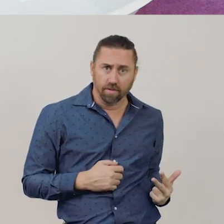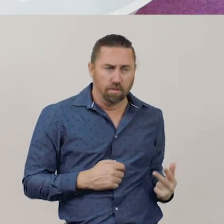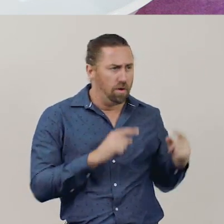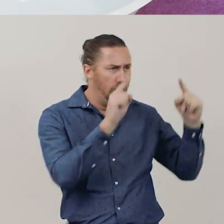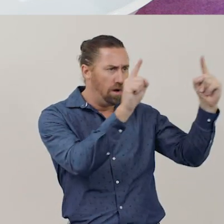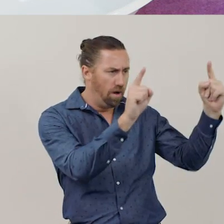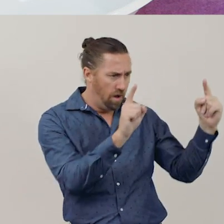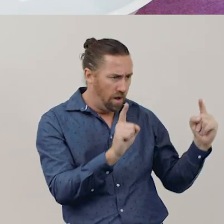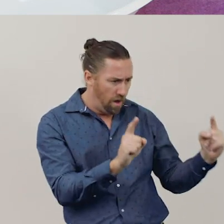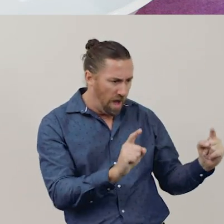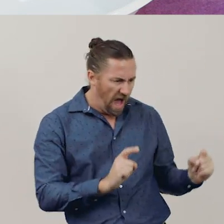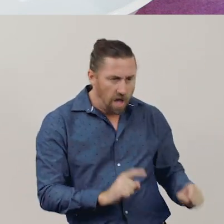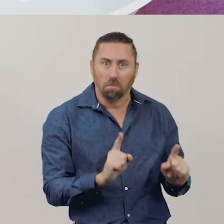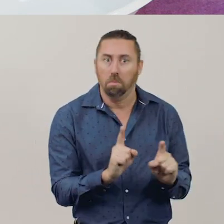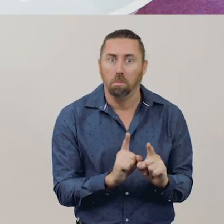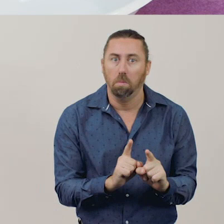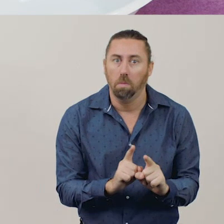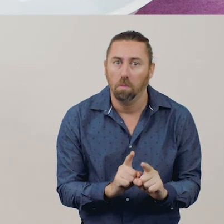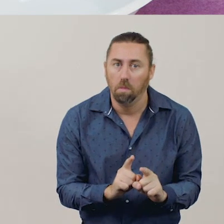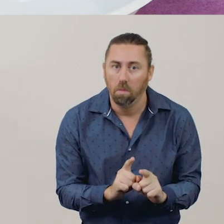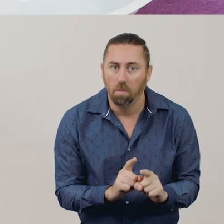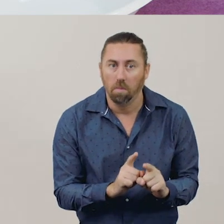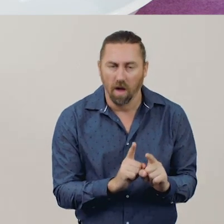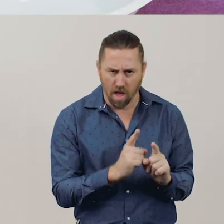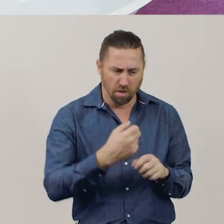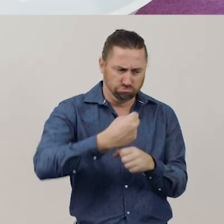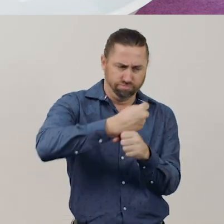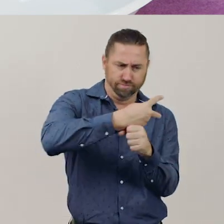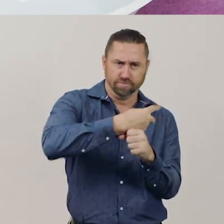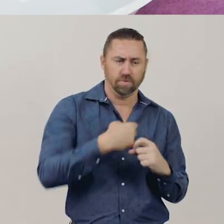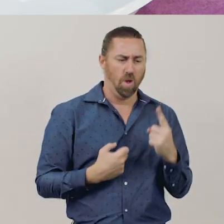and they are all larger than 1 third.